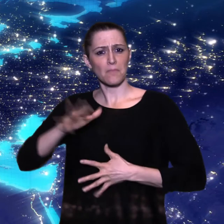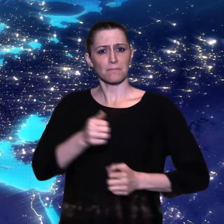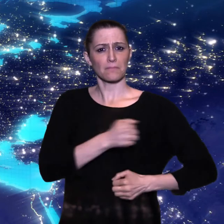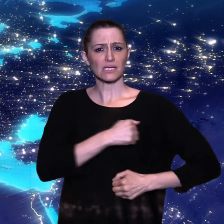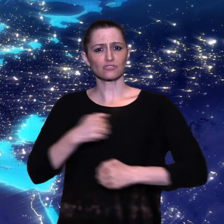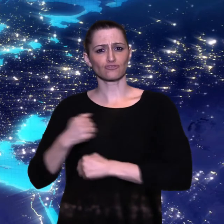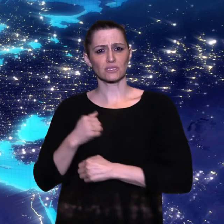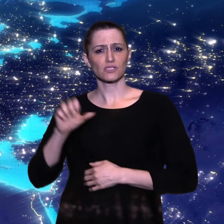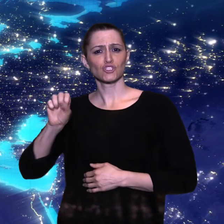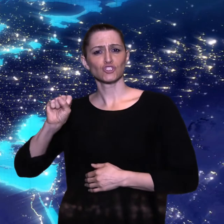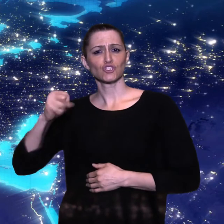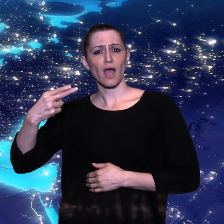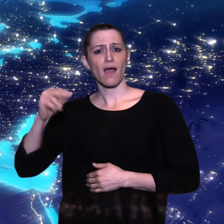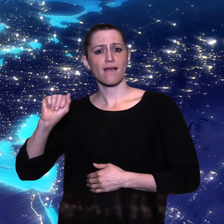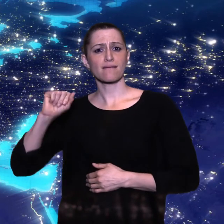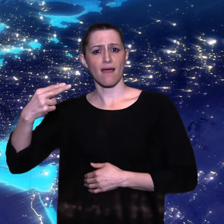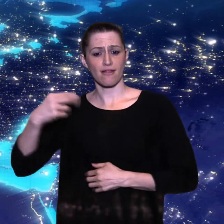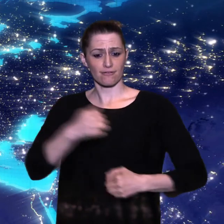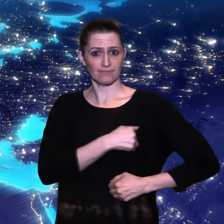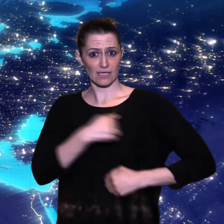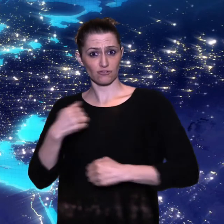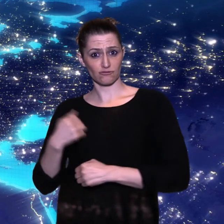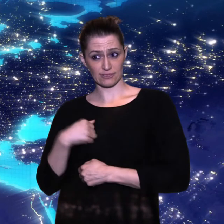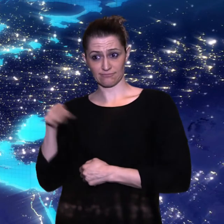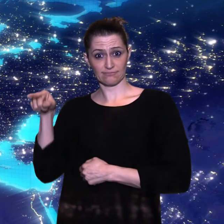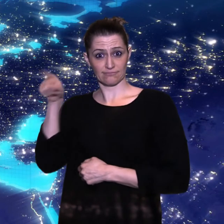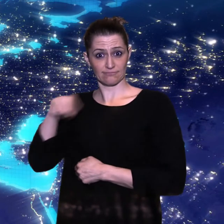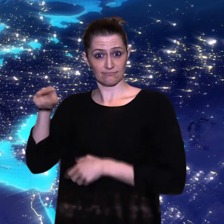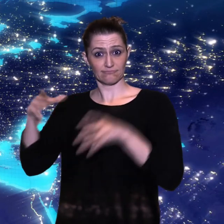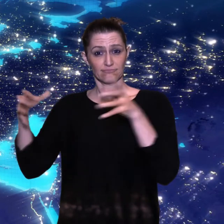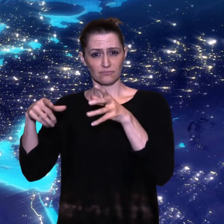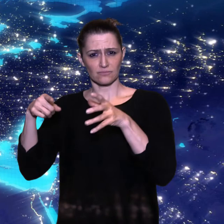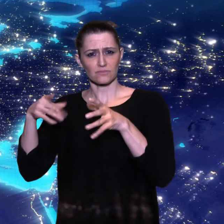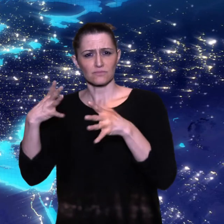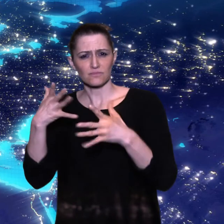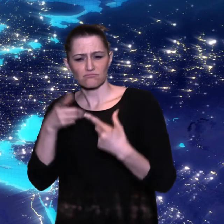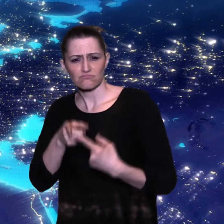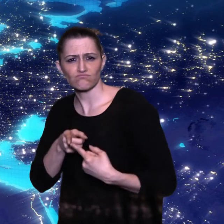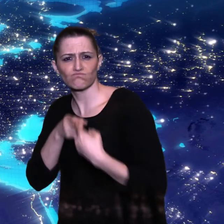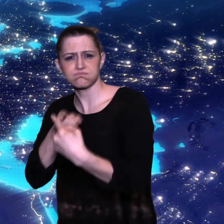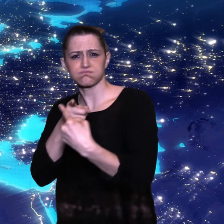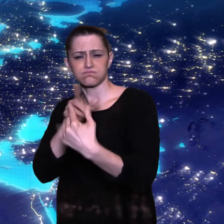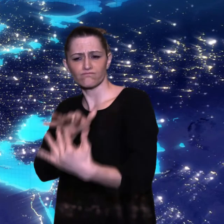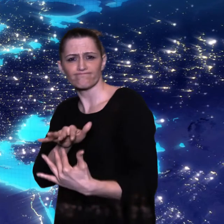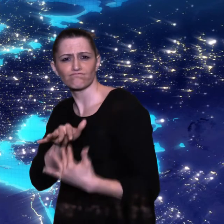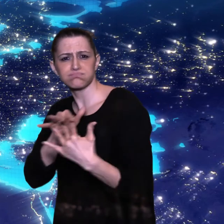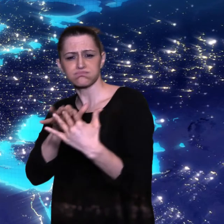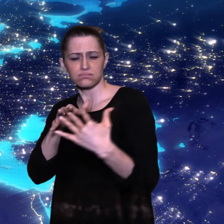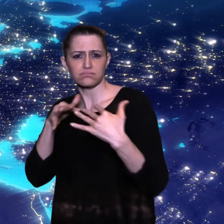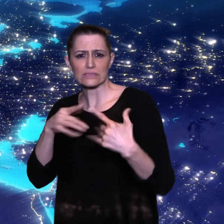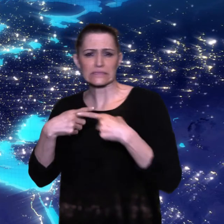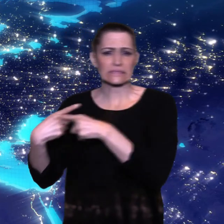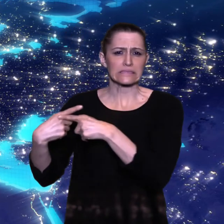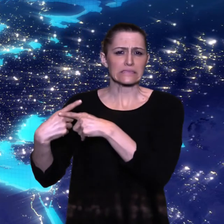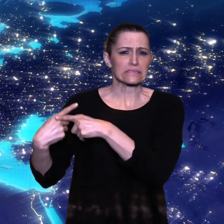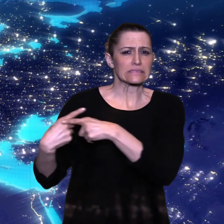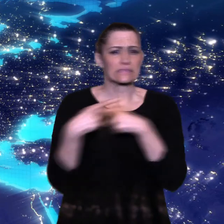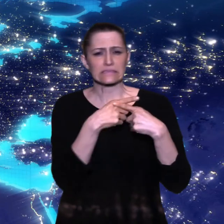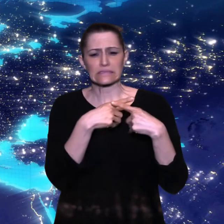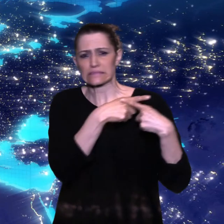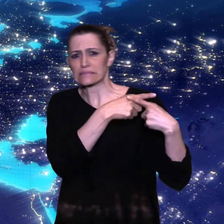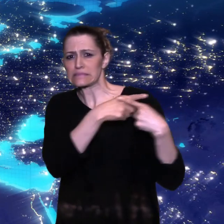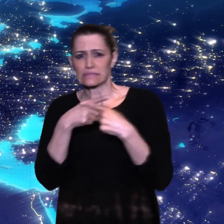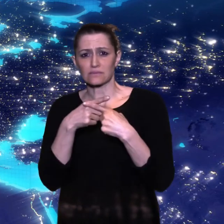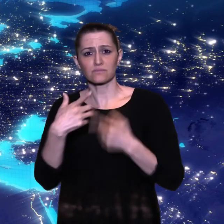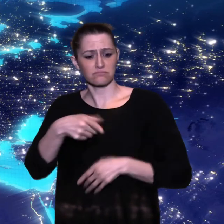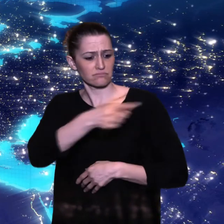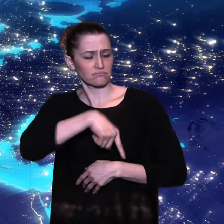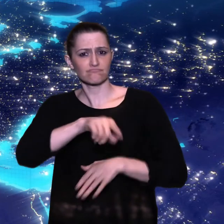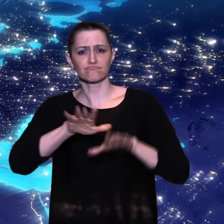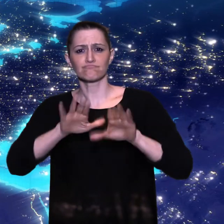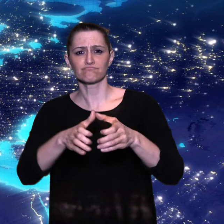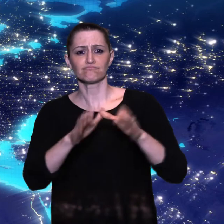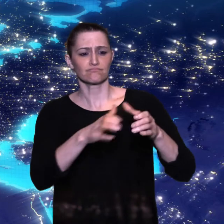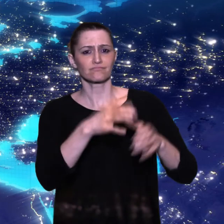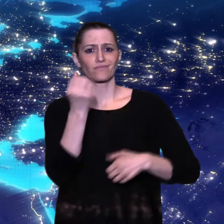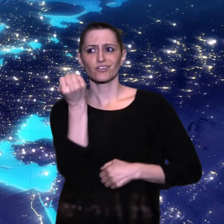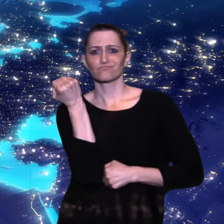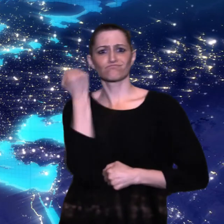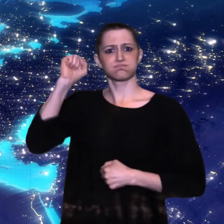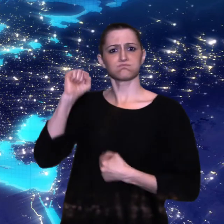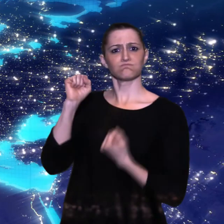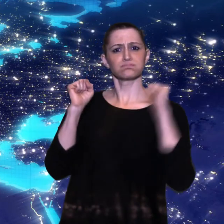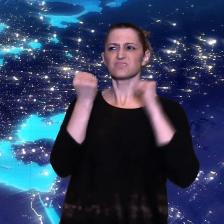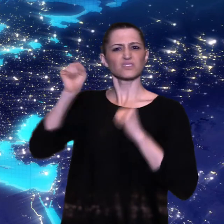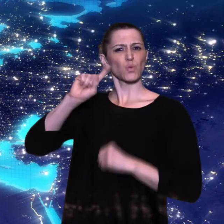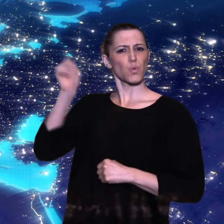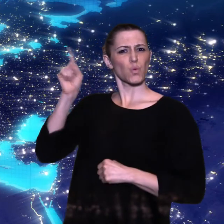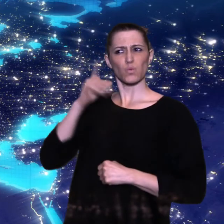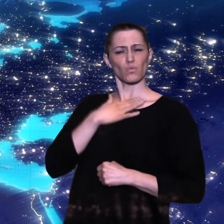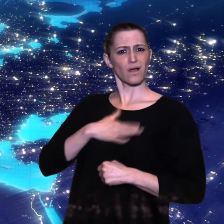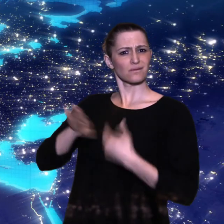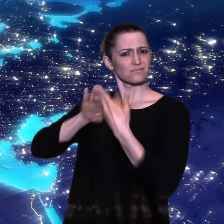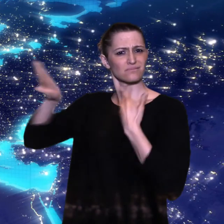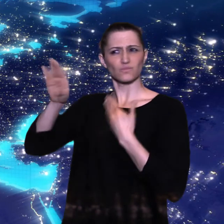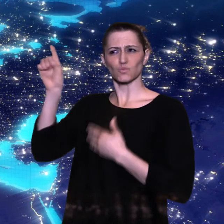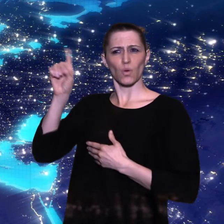government and military of Shah of Iran conceded defeat after